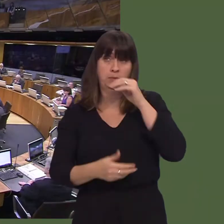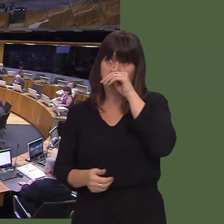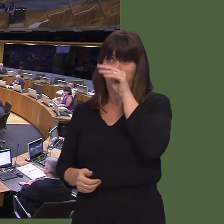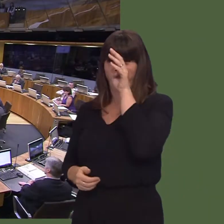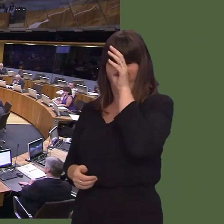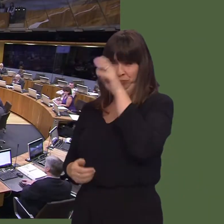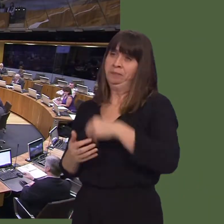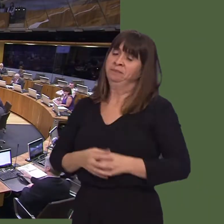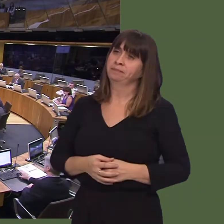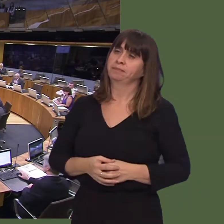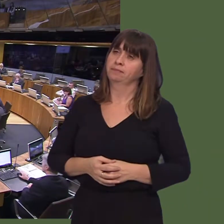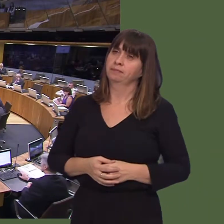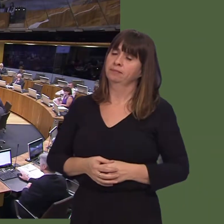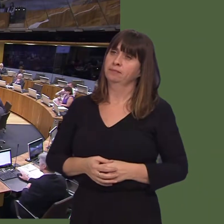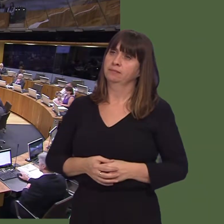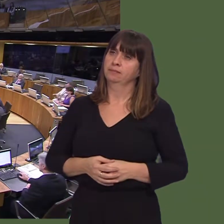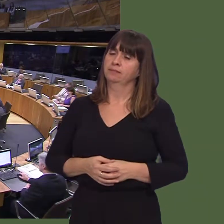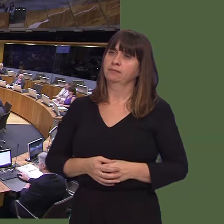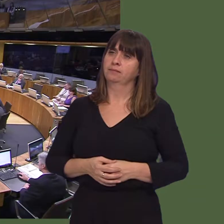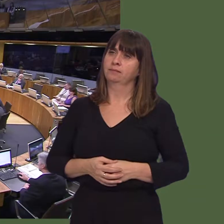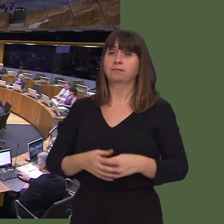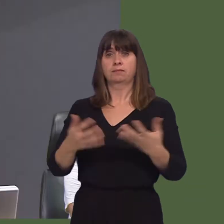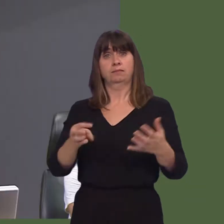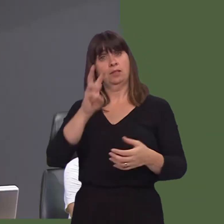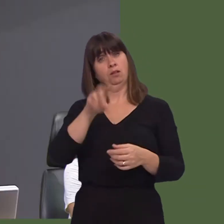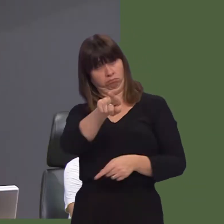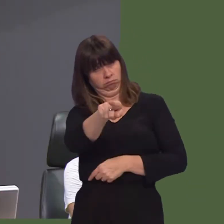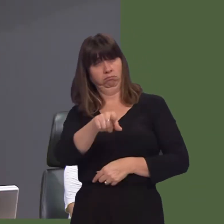Neil McEvoy AM: What does the Welsh Government intend to do to address the communication